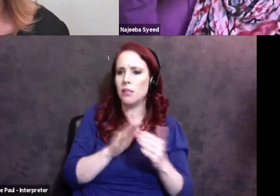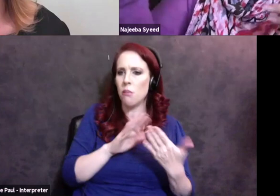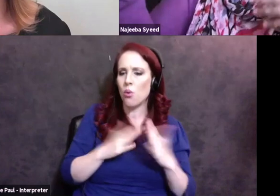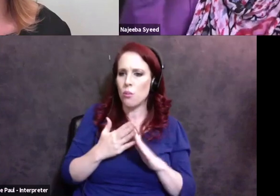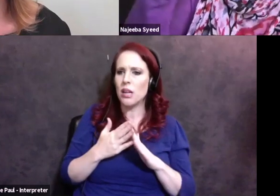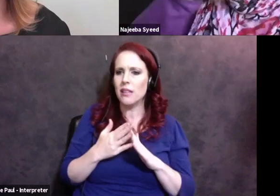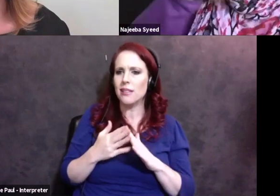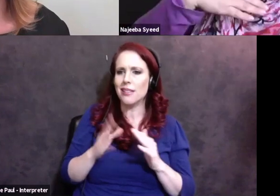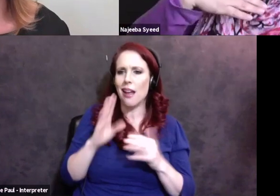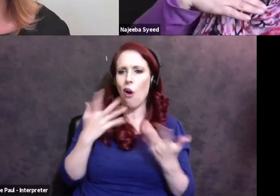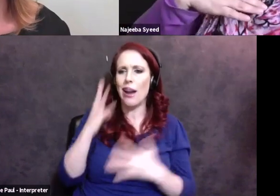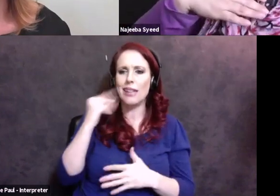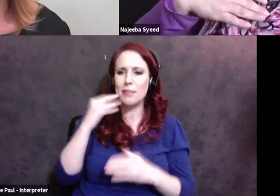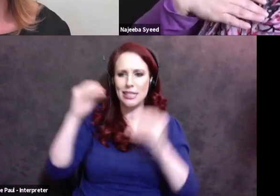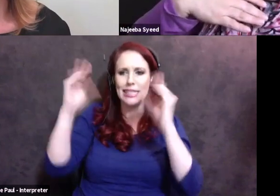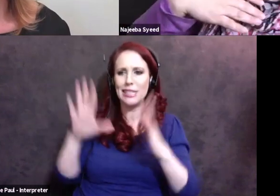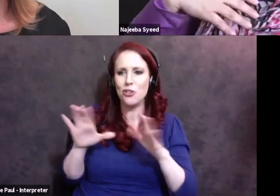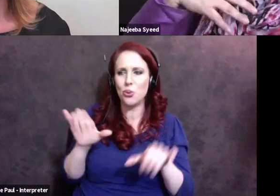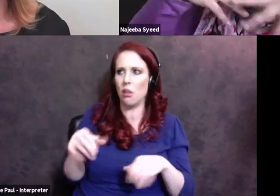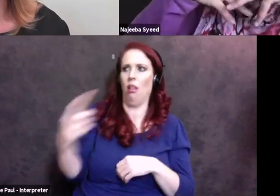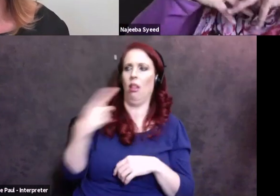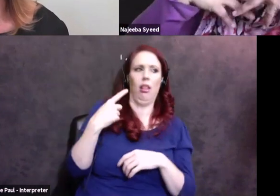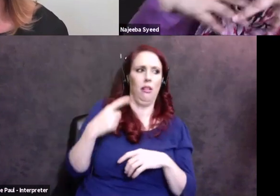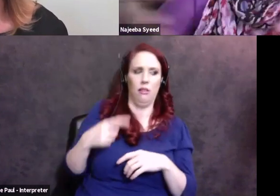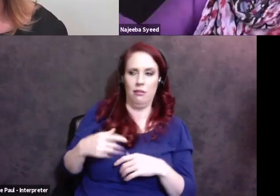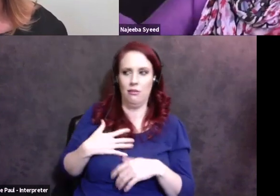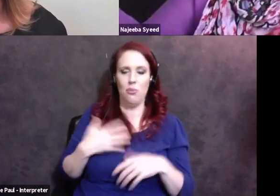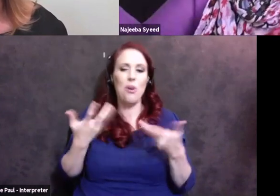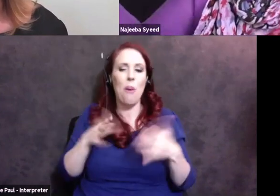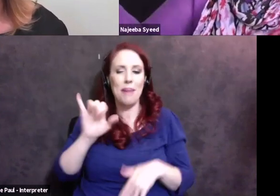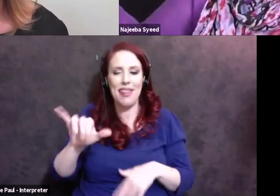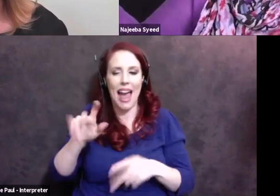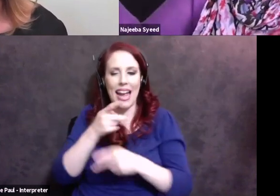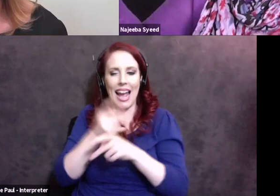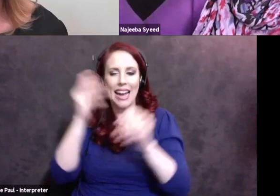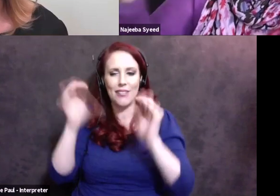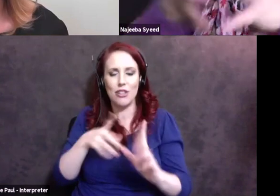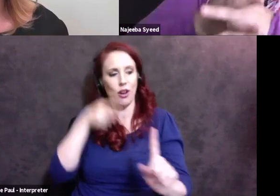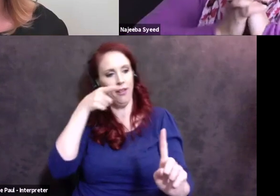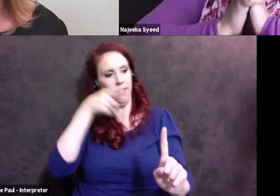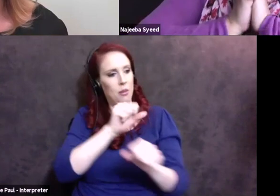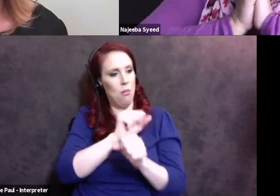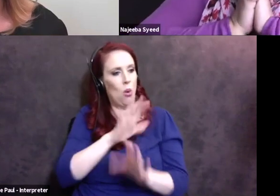We don't want to be that teacher.